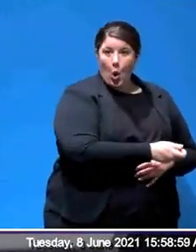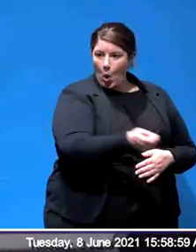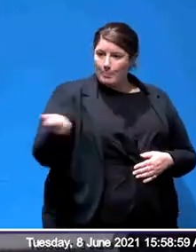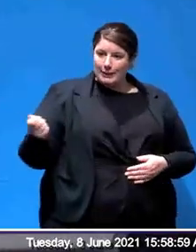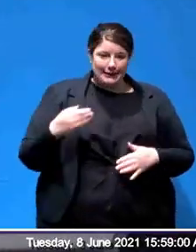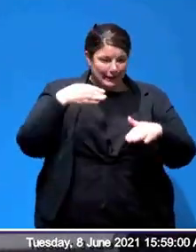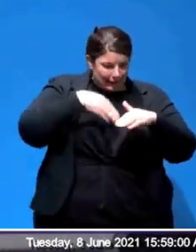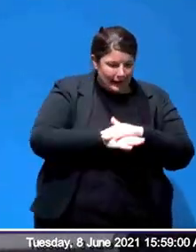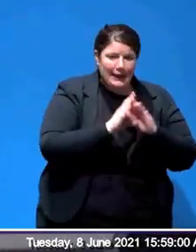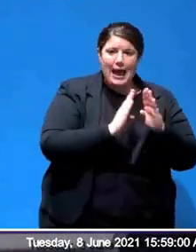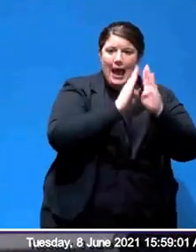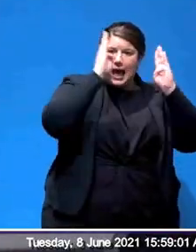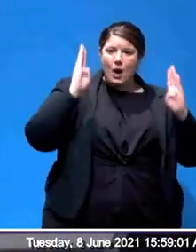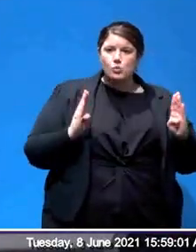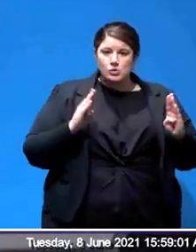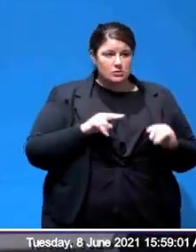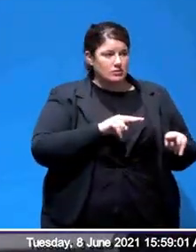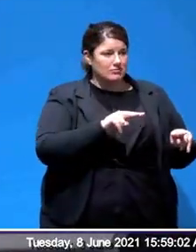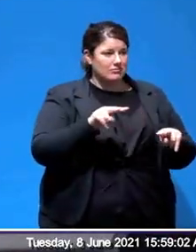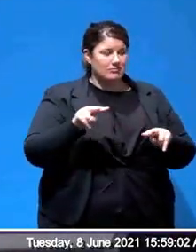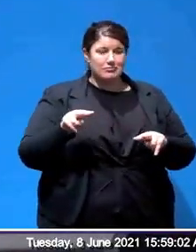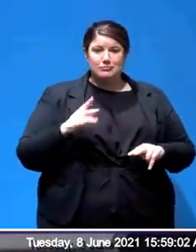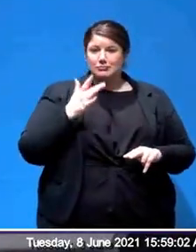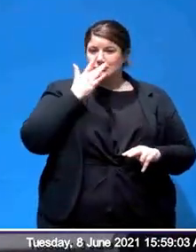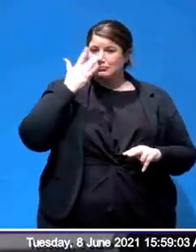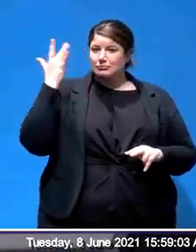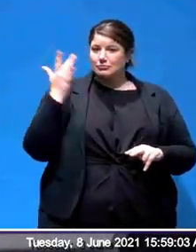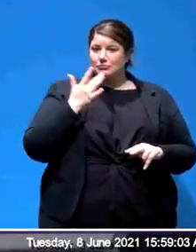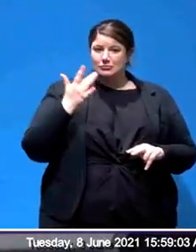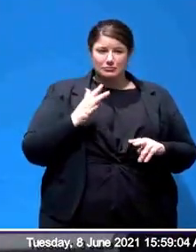front door and you're met with a smell of urine, does nobody ask a question